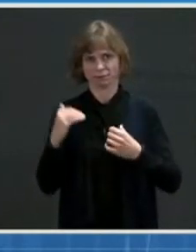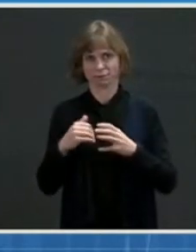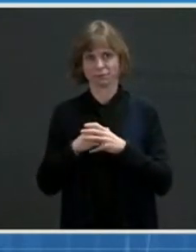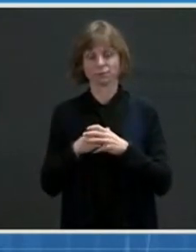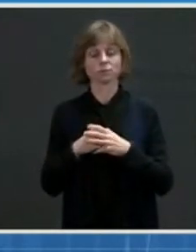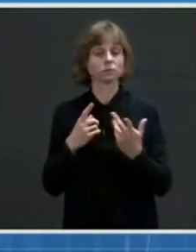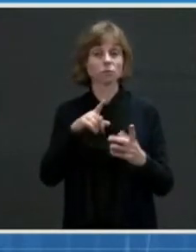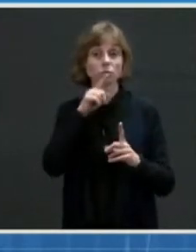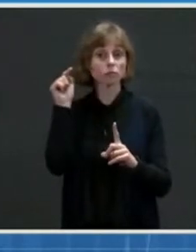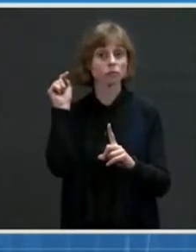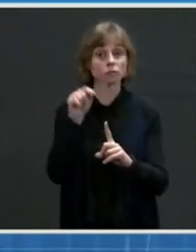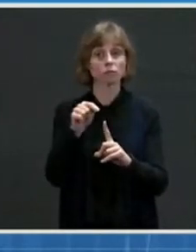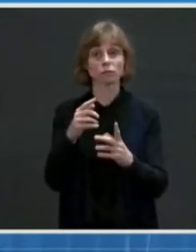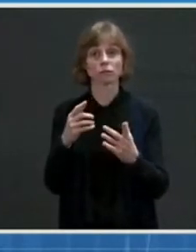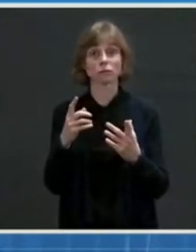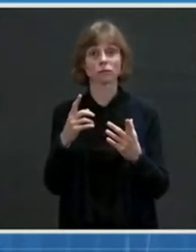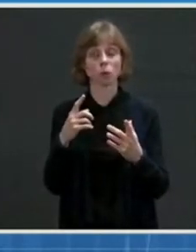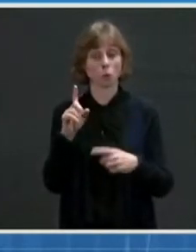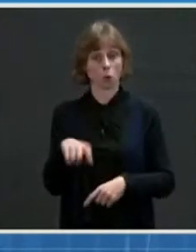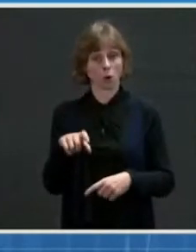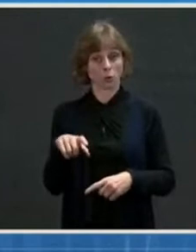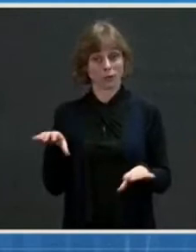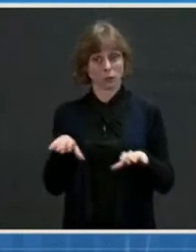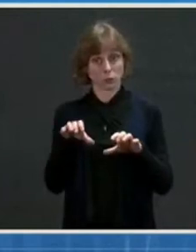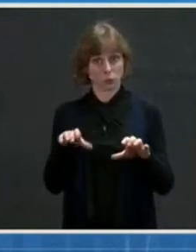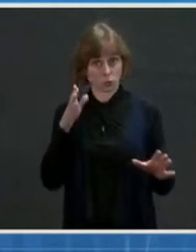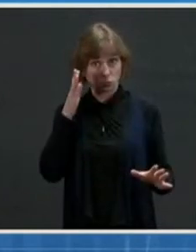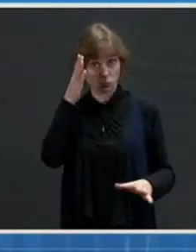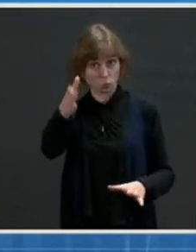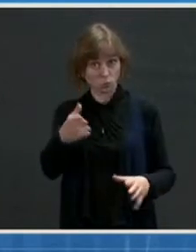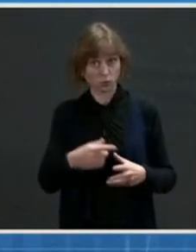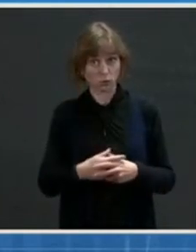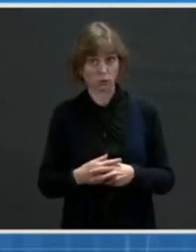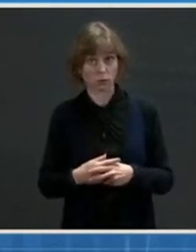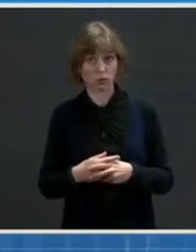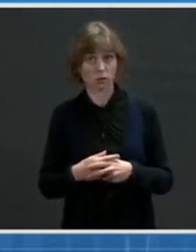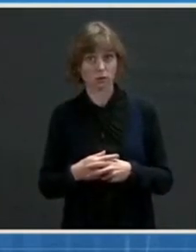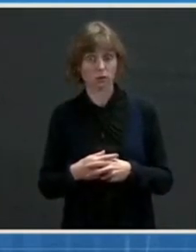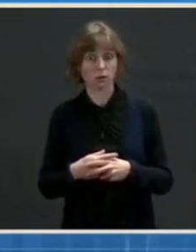CURRENTLY IN CLINICAL TRIALS. CAN I HAVE THE NEXT SLIDE.